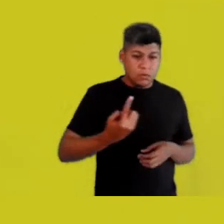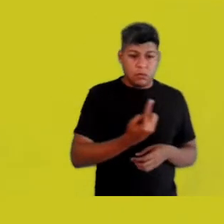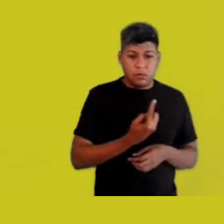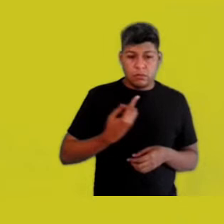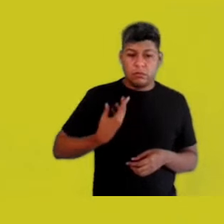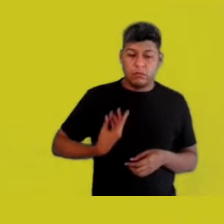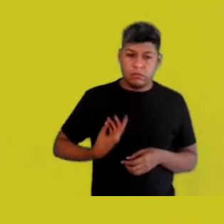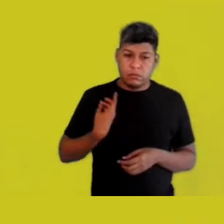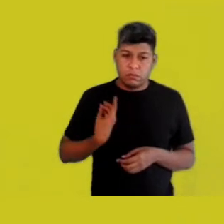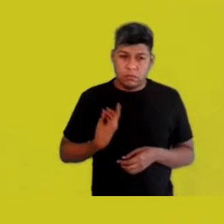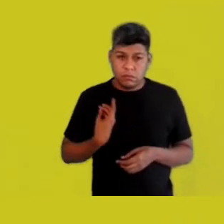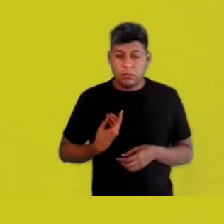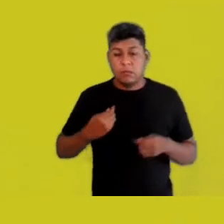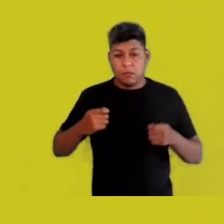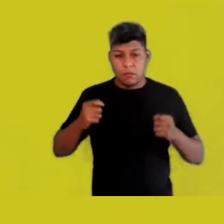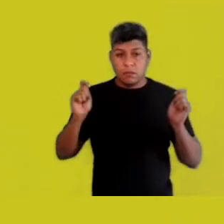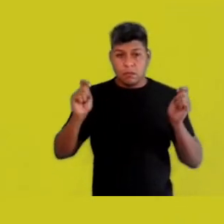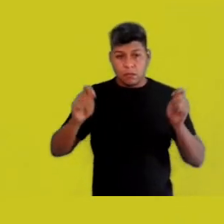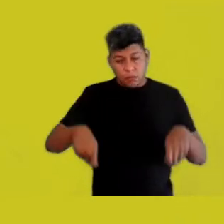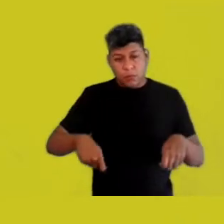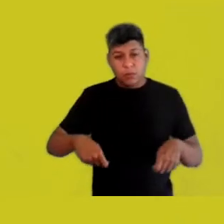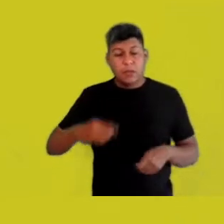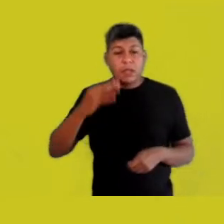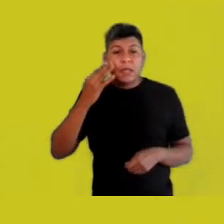and learning that what was neglected